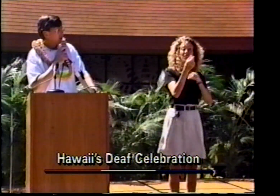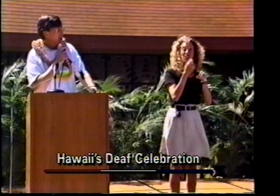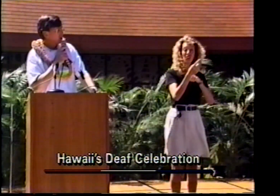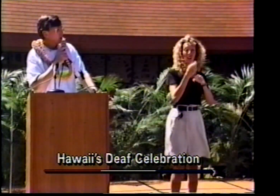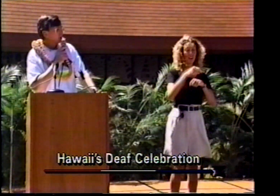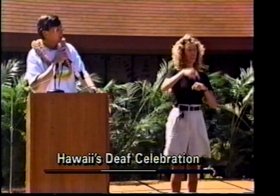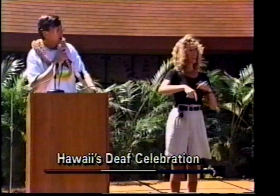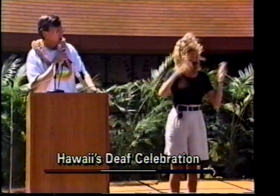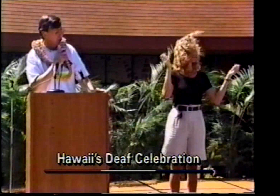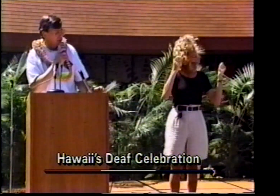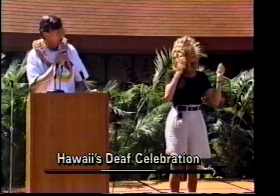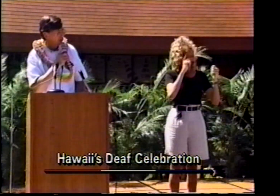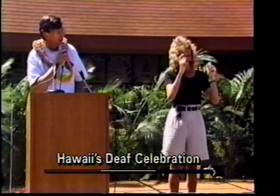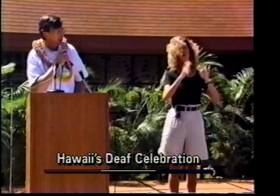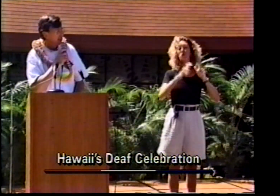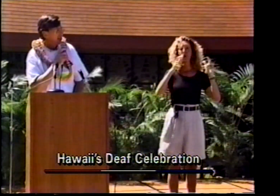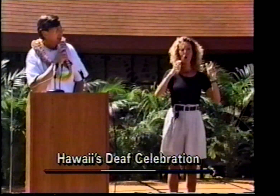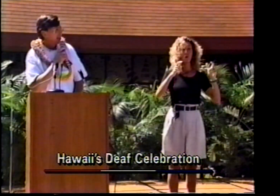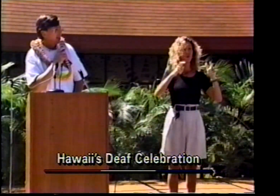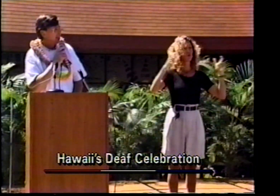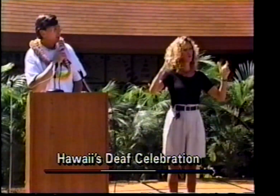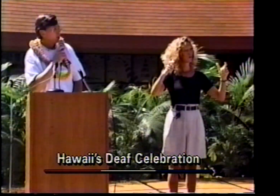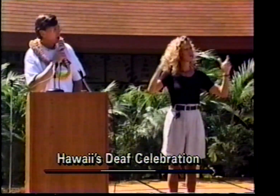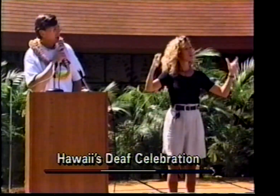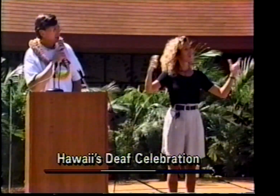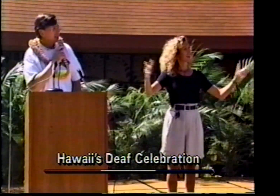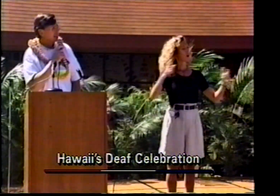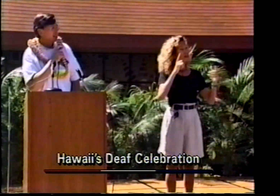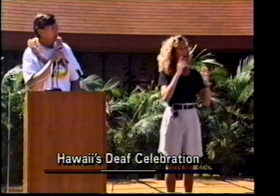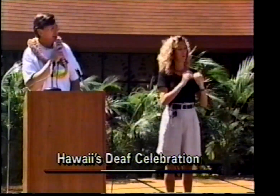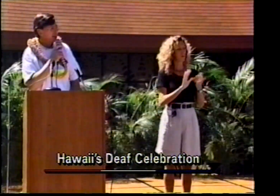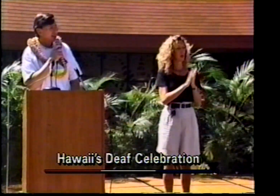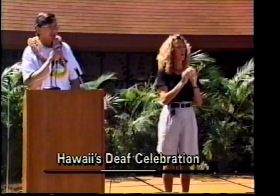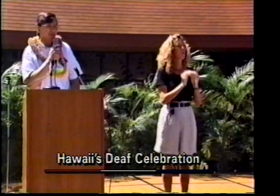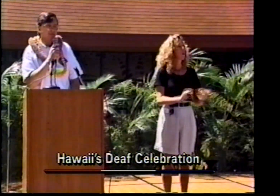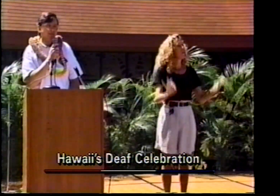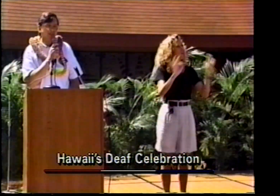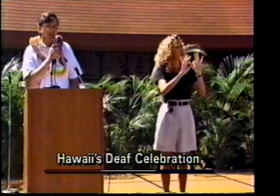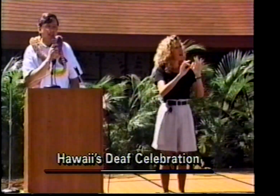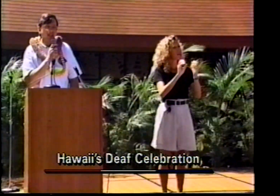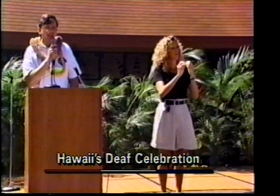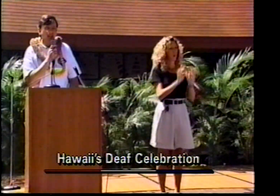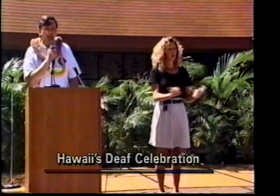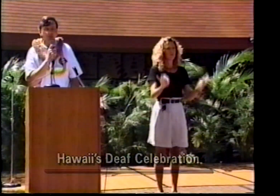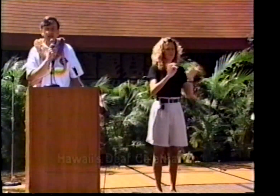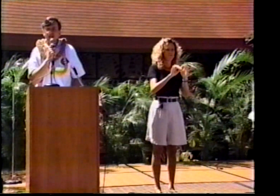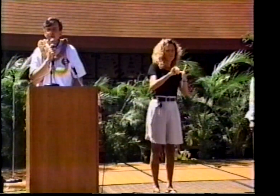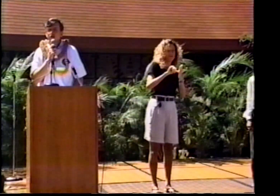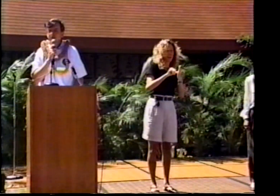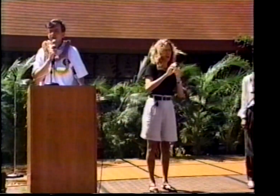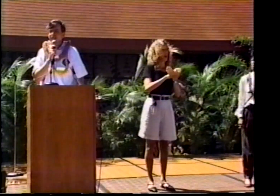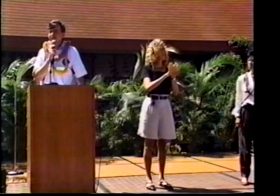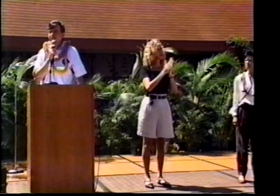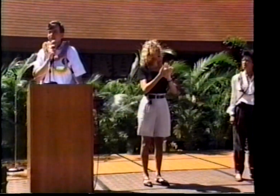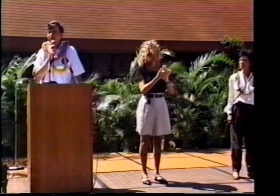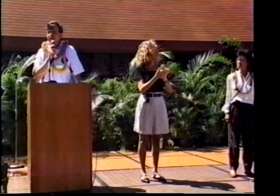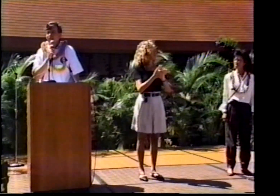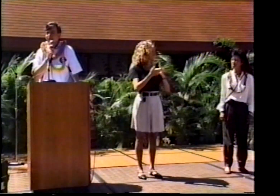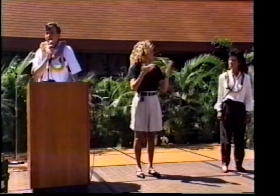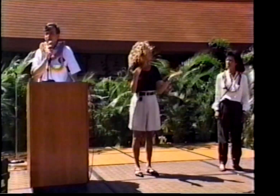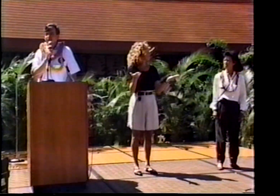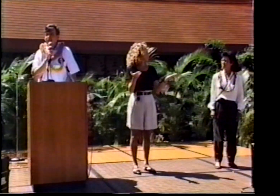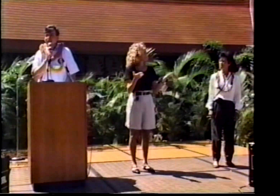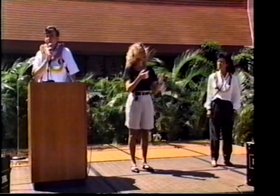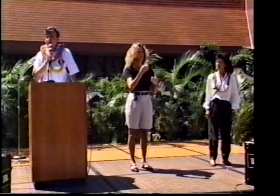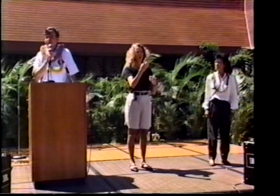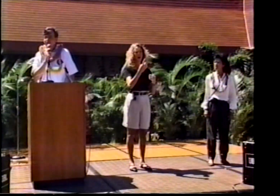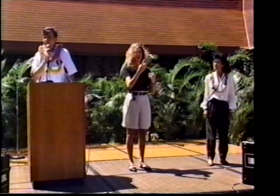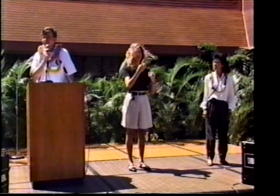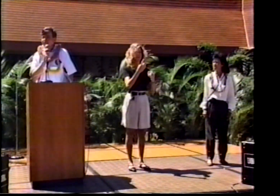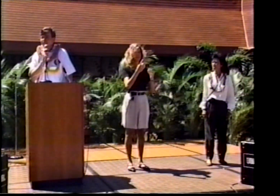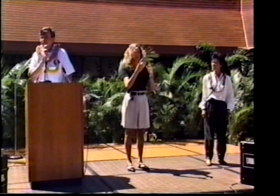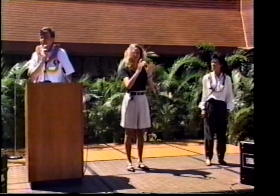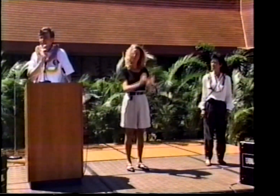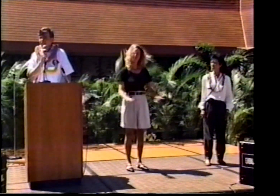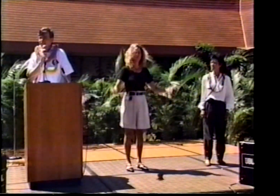festival will grow in importance and significance and become truly one of the landmark events